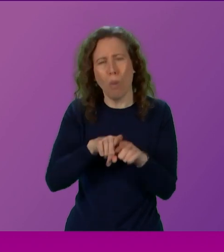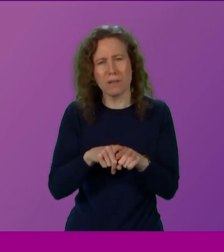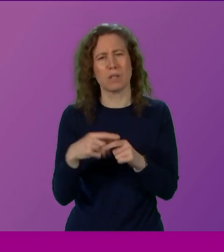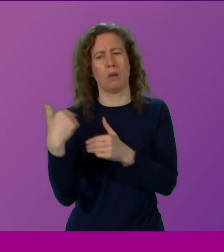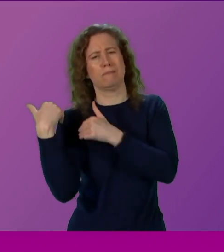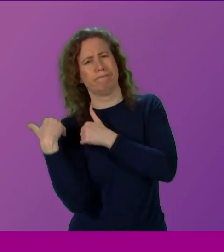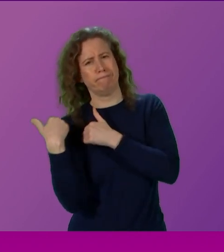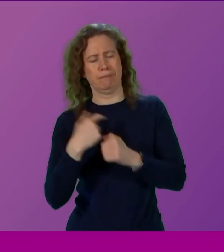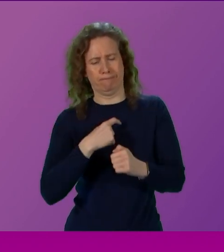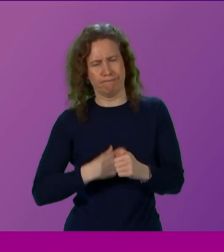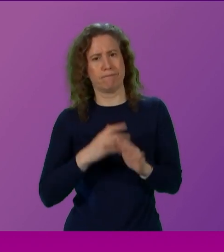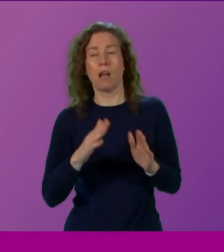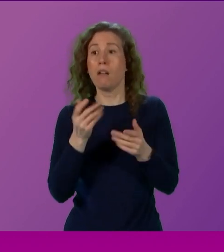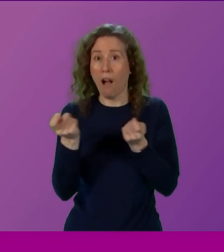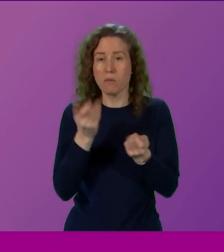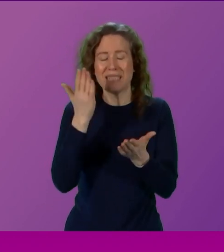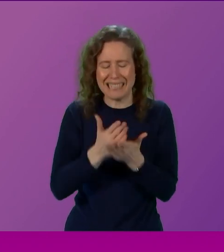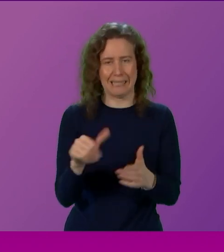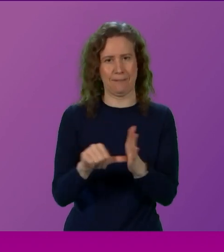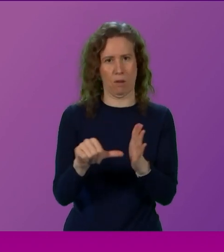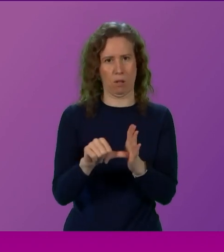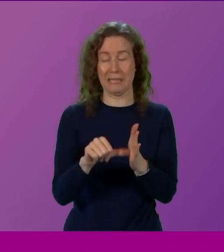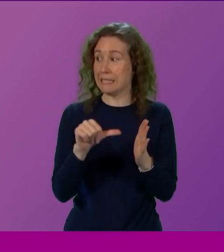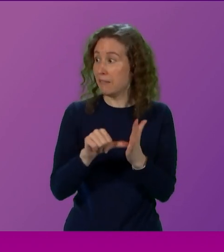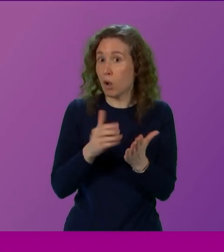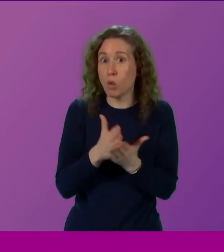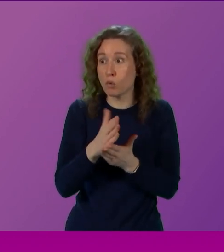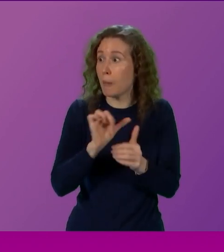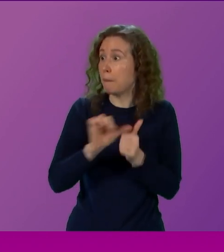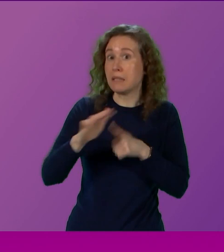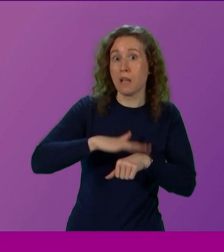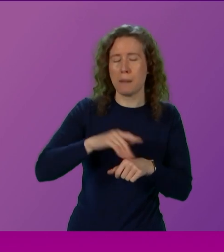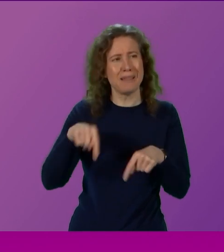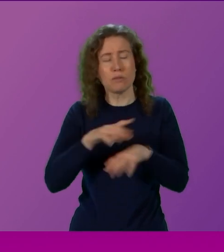Government is difficult at the best of times, and these are not the best of times. However,